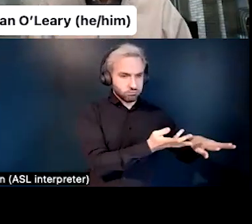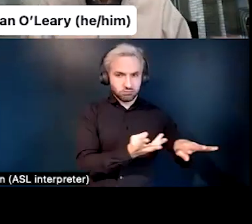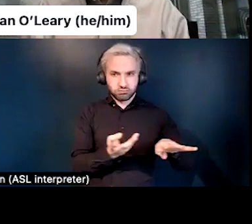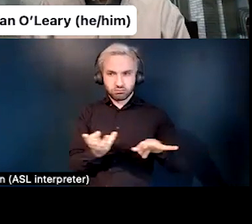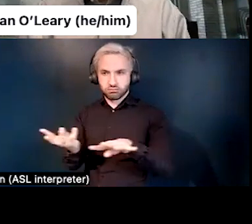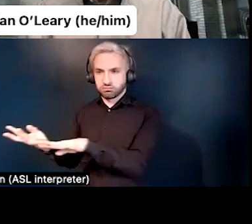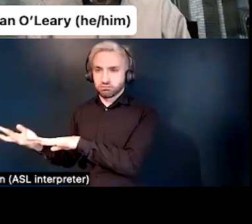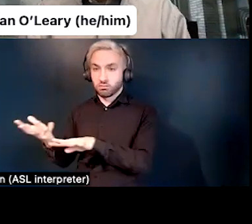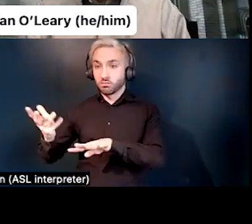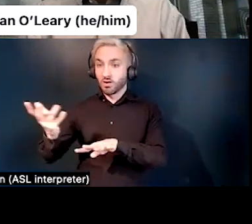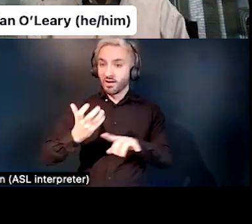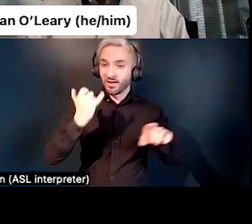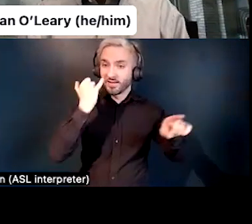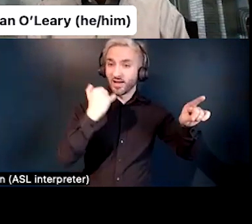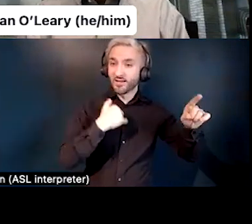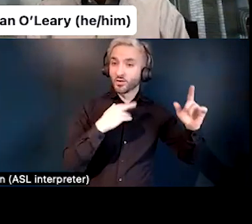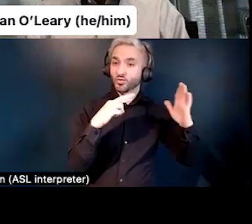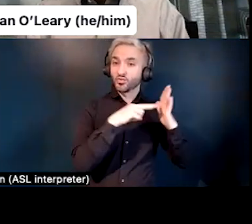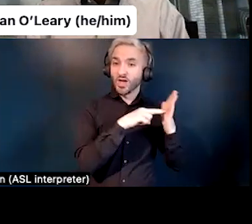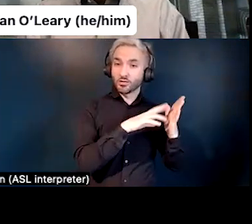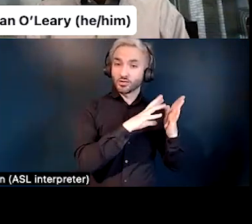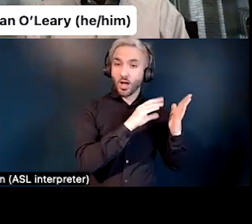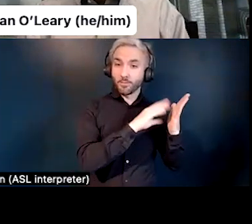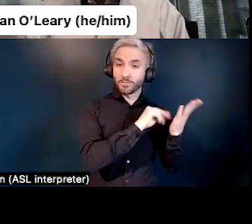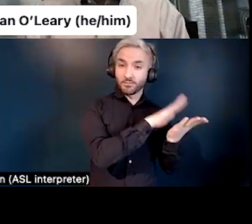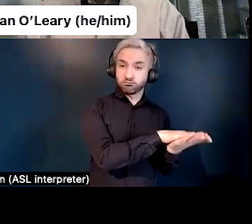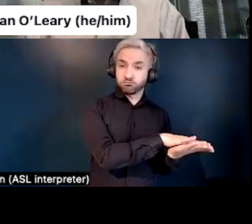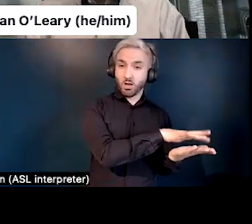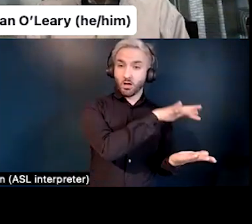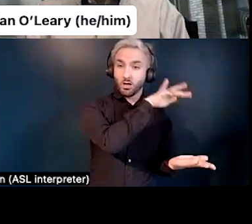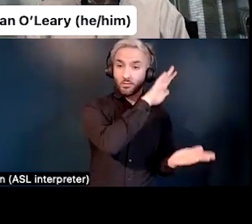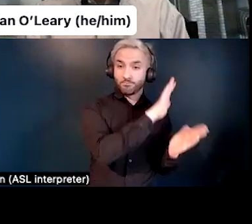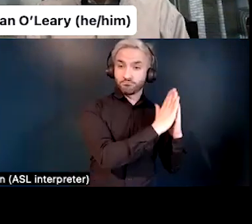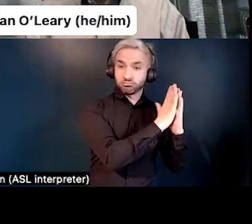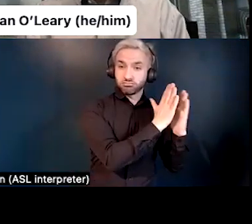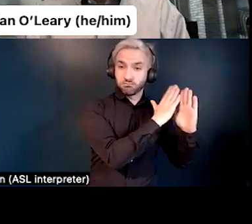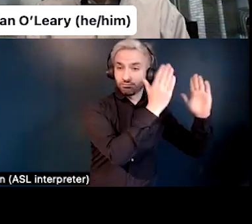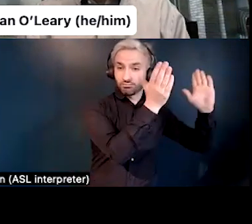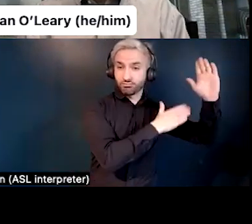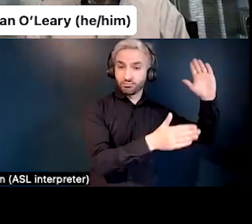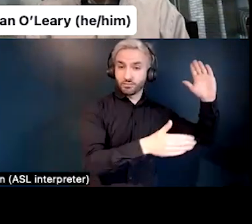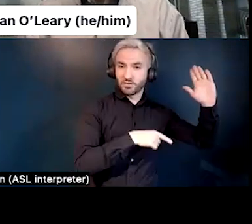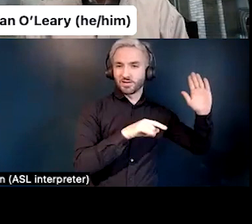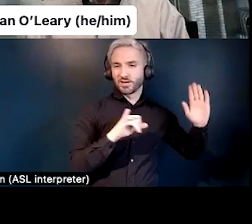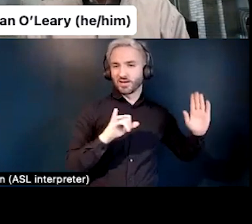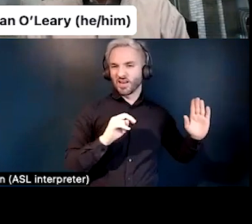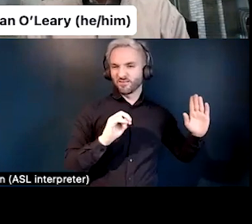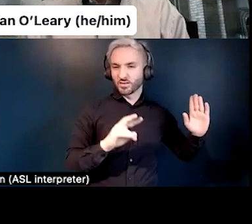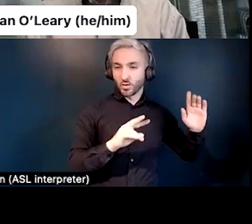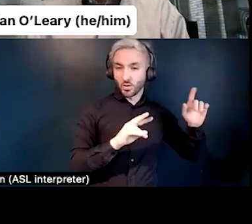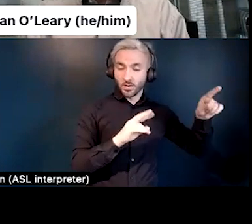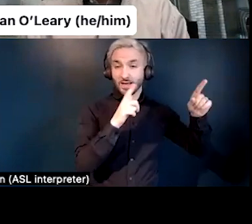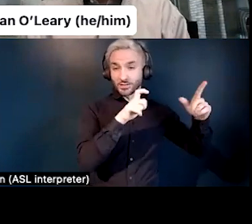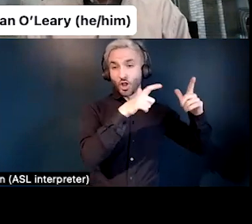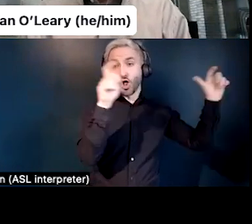2,000 copies in the inventory, particularly a larger retailer that they plan to return,